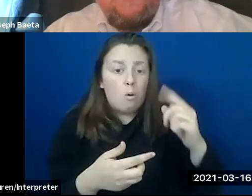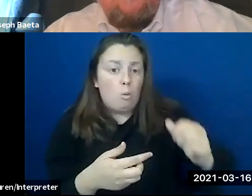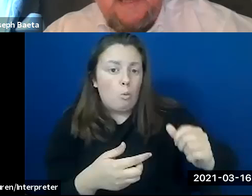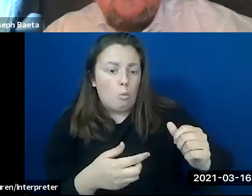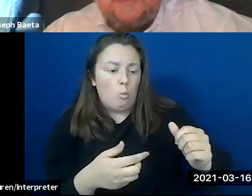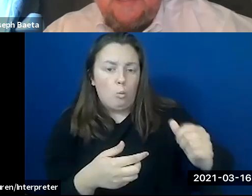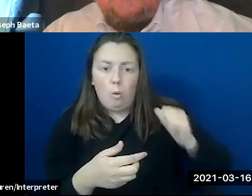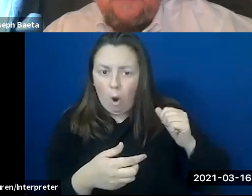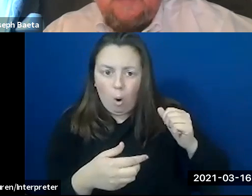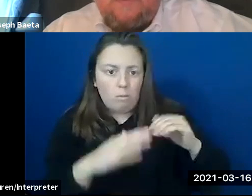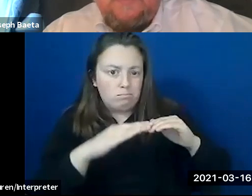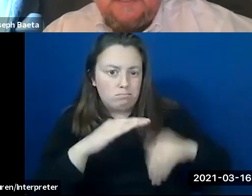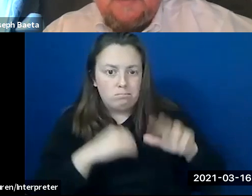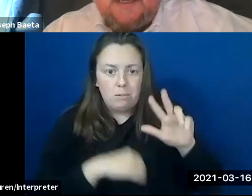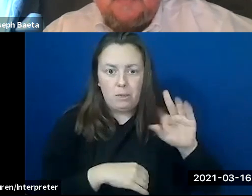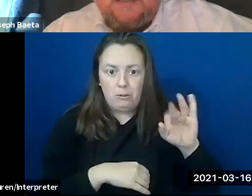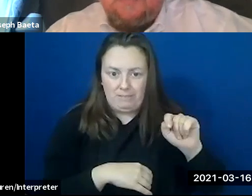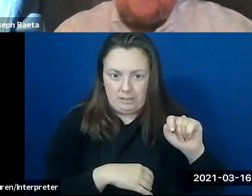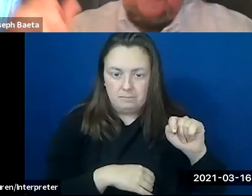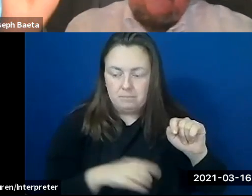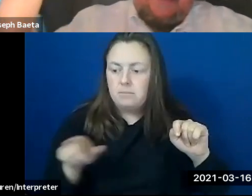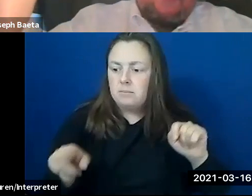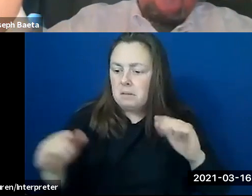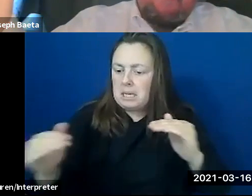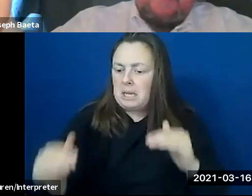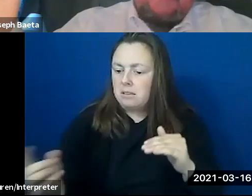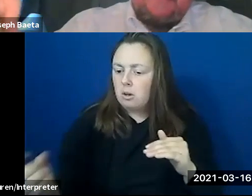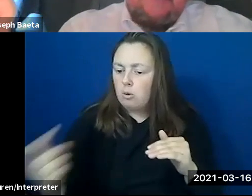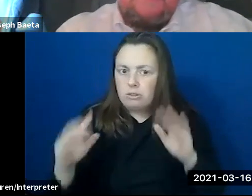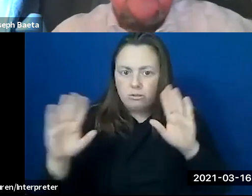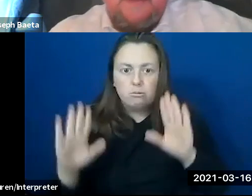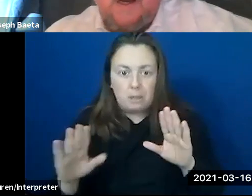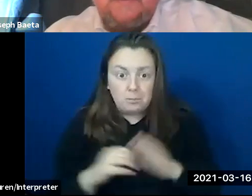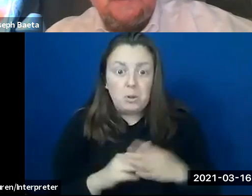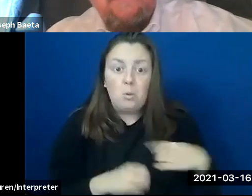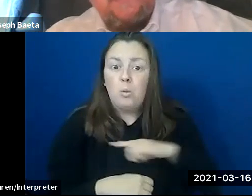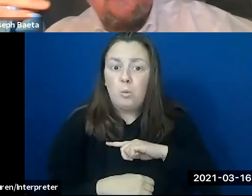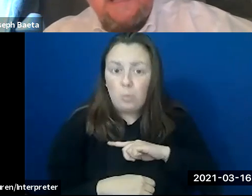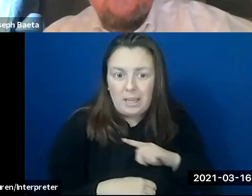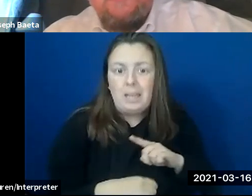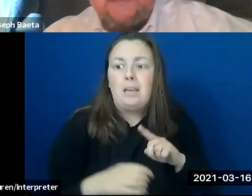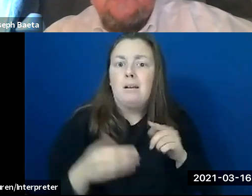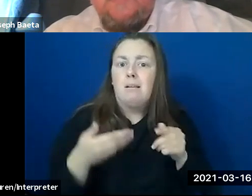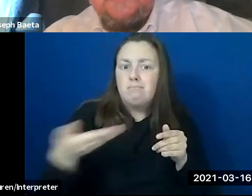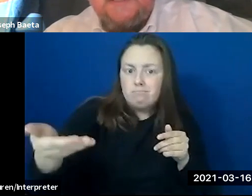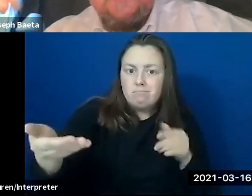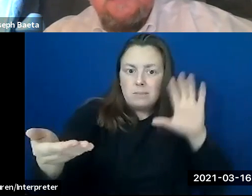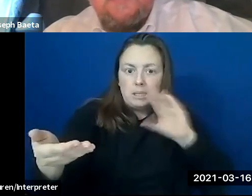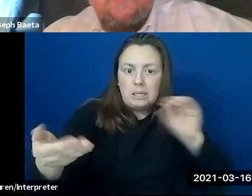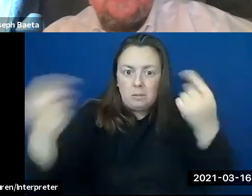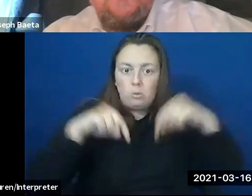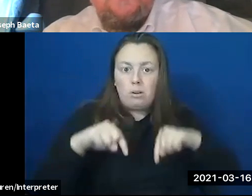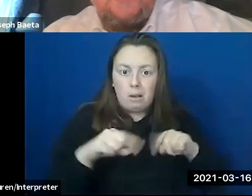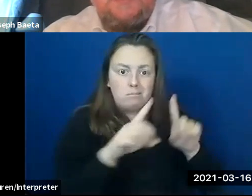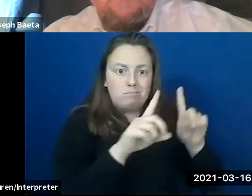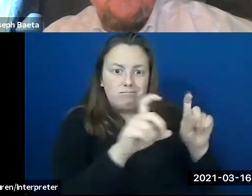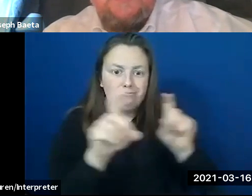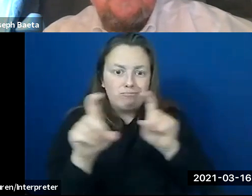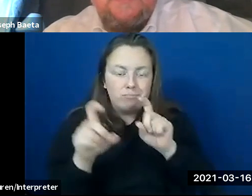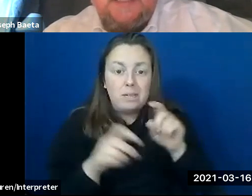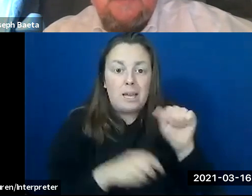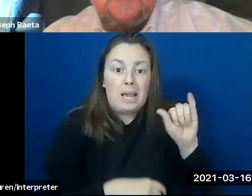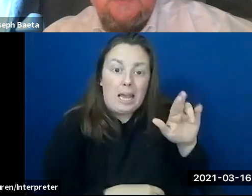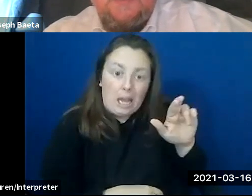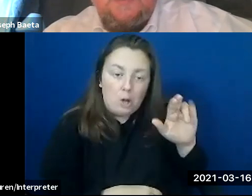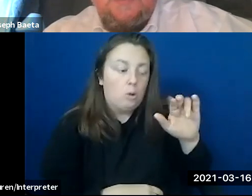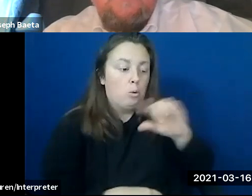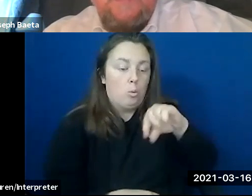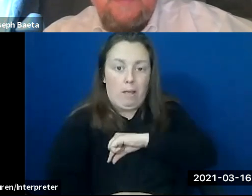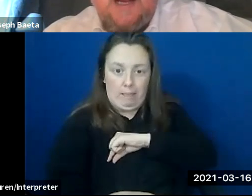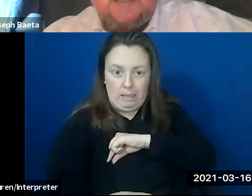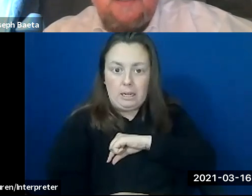Joseph Baeta: And we actually had an air quality test done of they they choose and pick the classrooms that they want and they do the actual air quality tests, according to the industry standards, and they are.